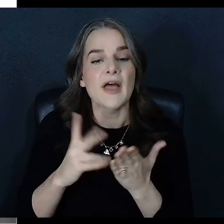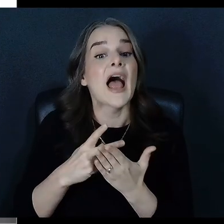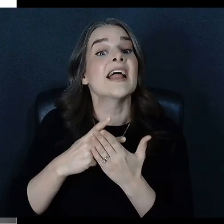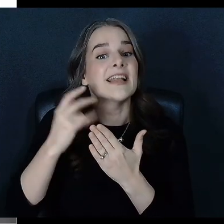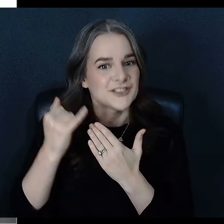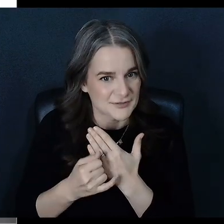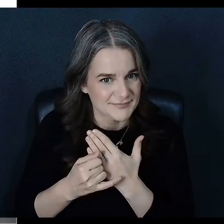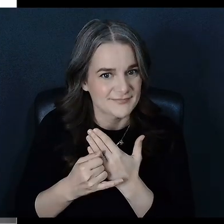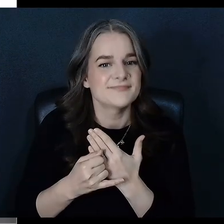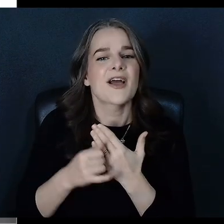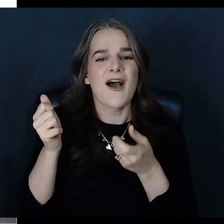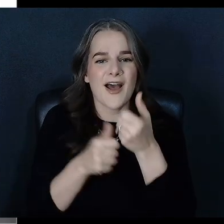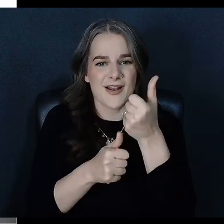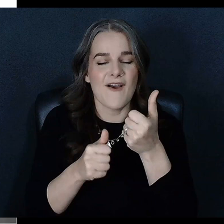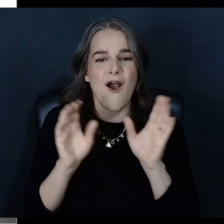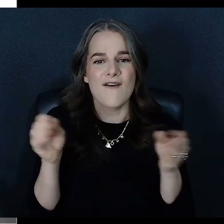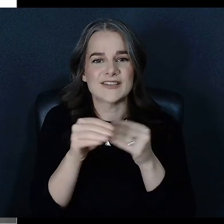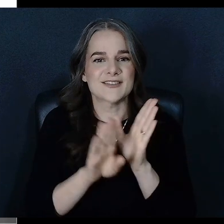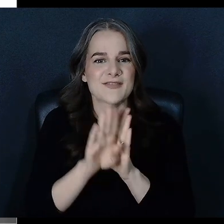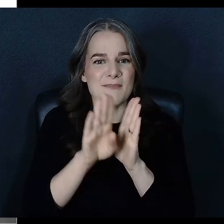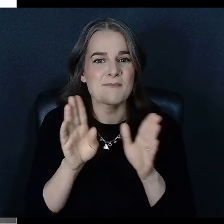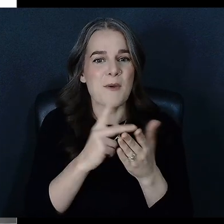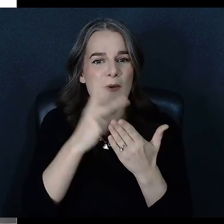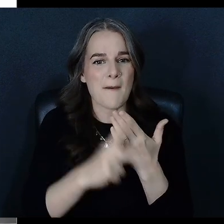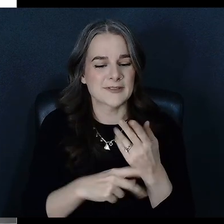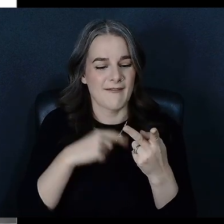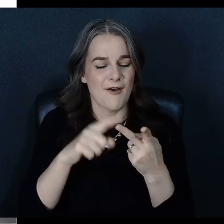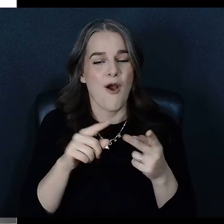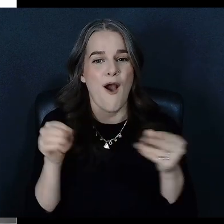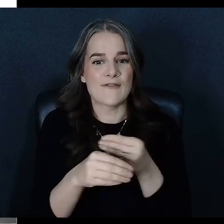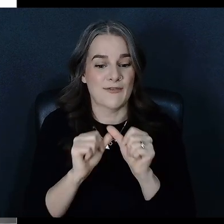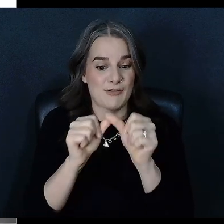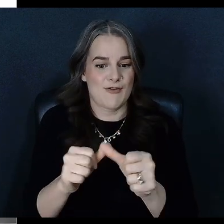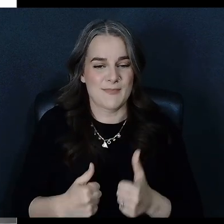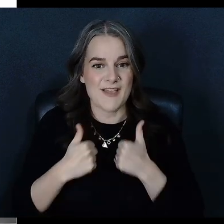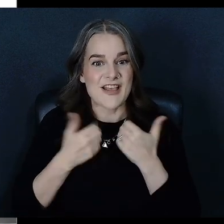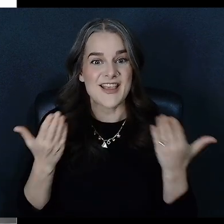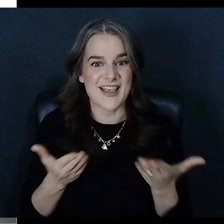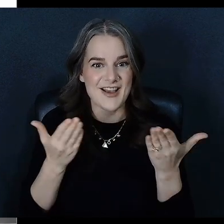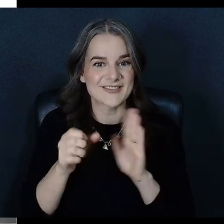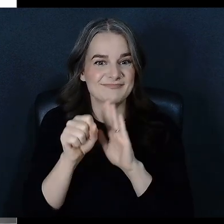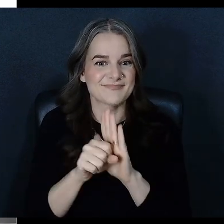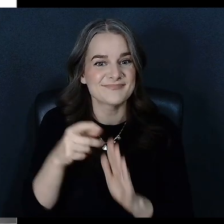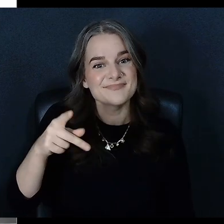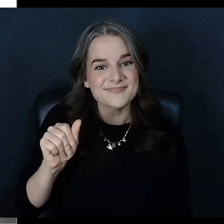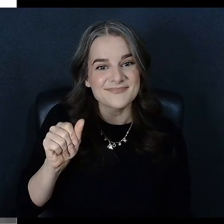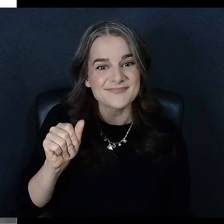and the Office of Long-Term Living here in the Commonwealth. And this is made possible through the funding